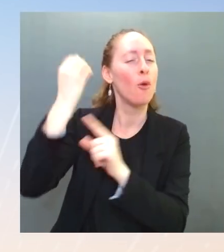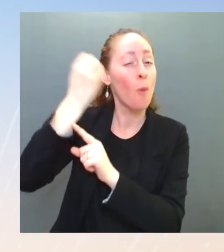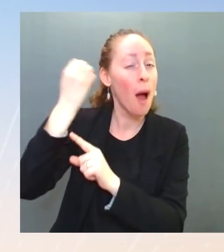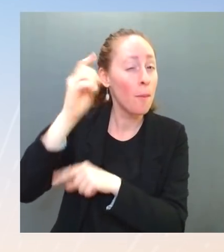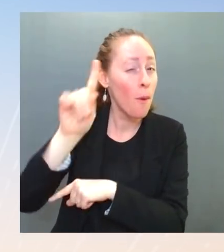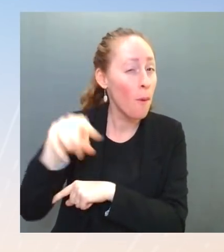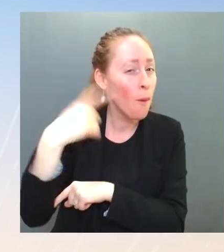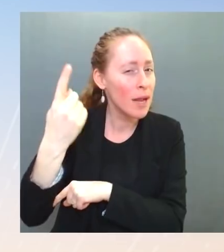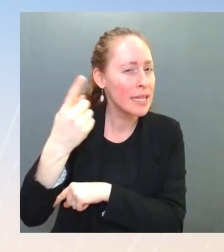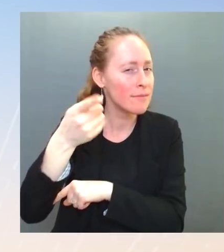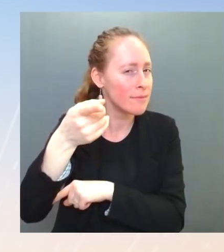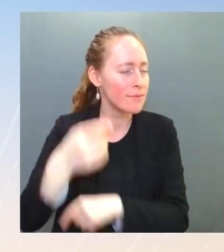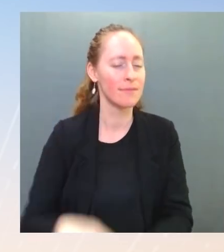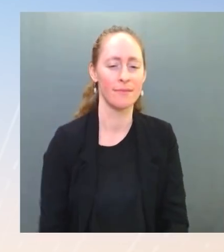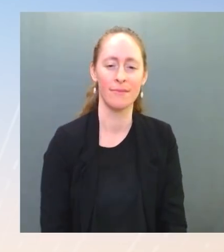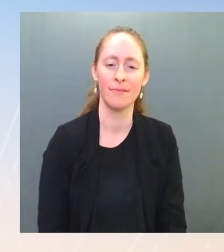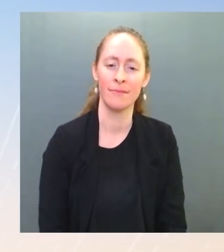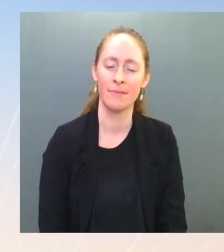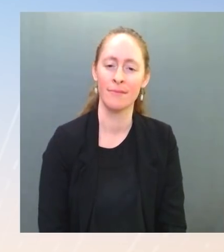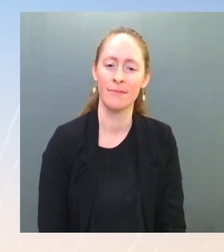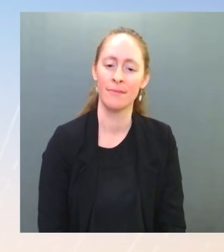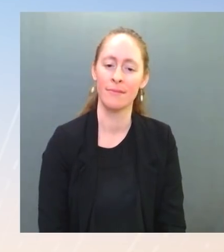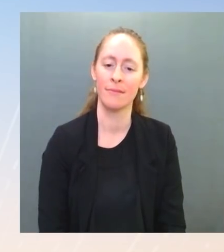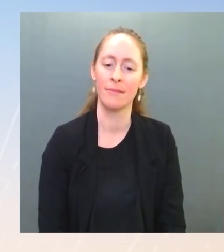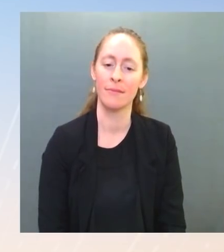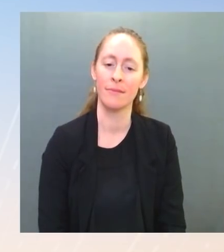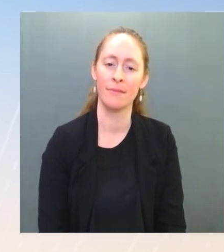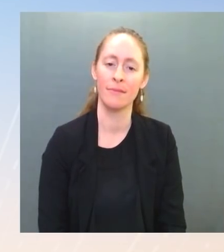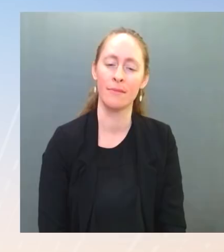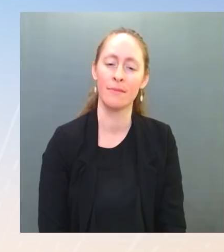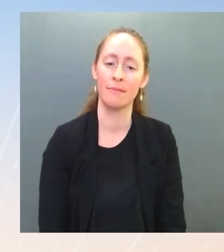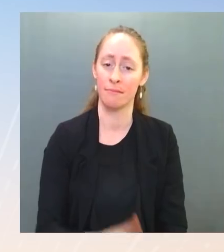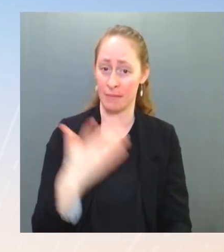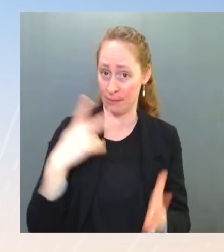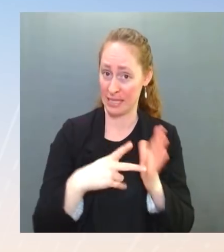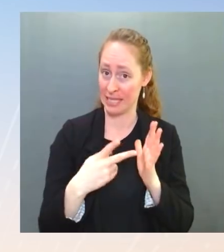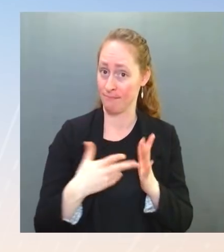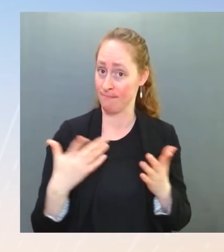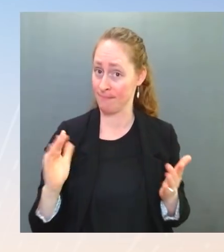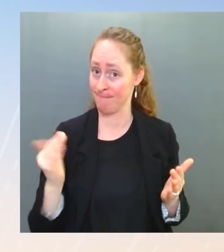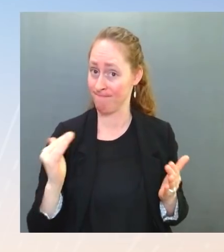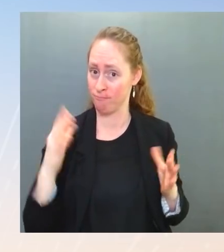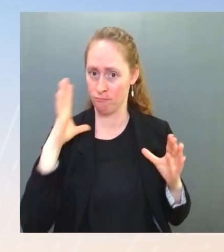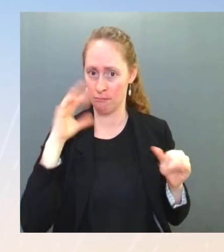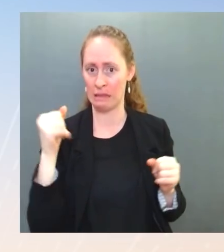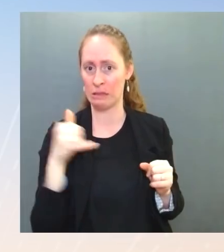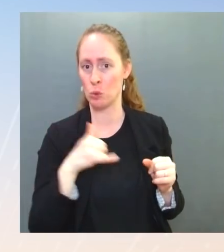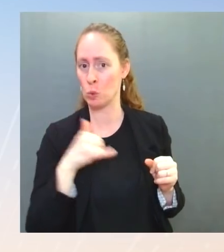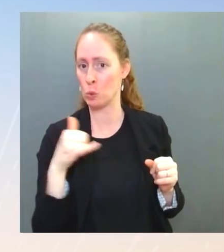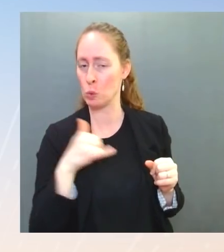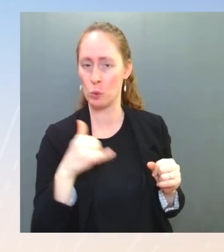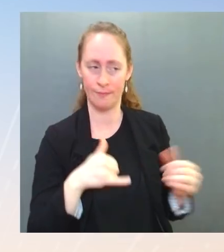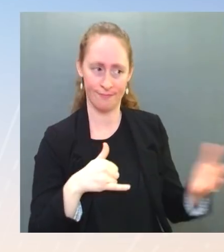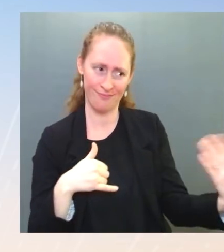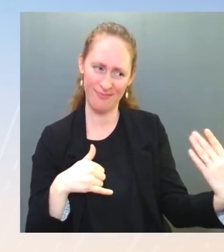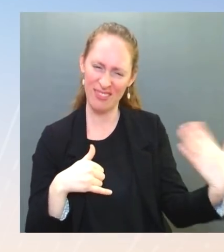like this to expand that global coalition even further, so that Russia doesn't have the lifelines that it needs